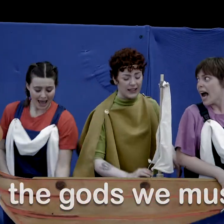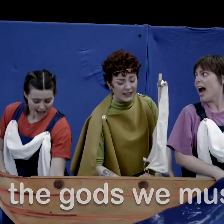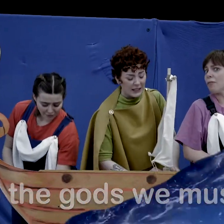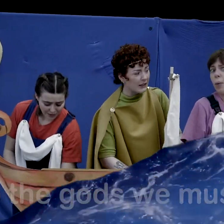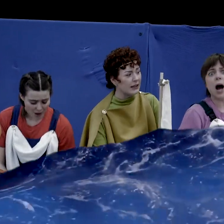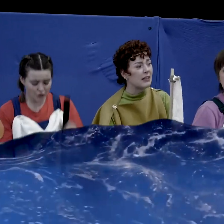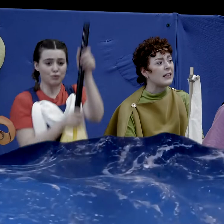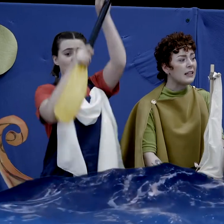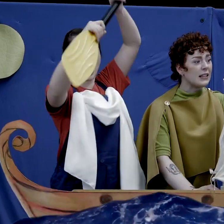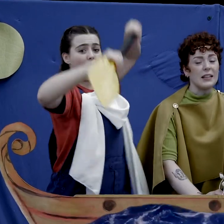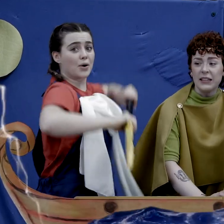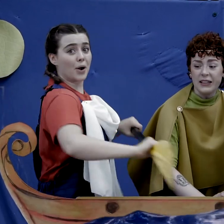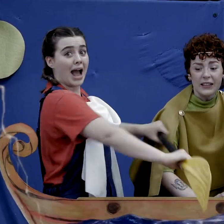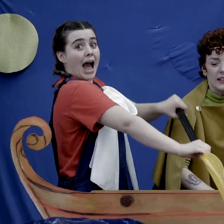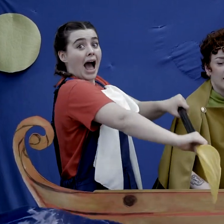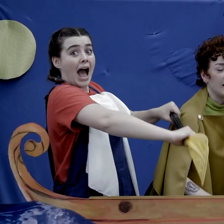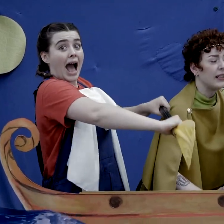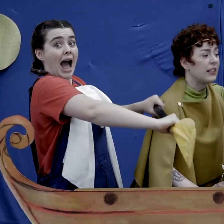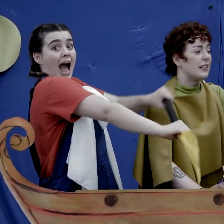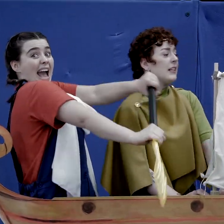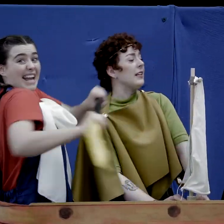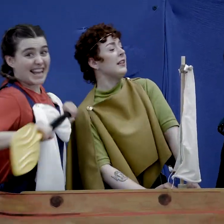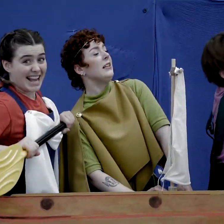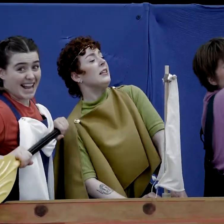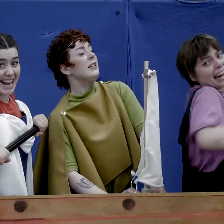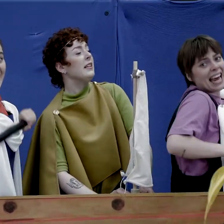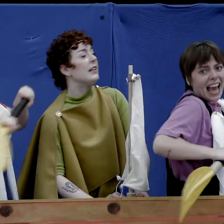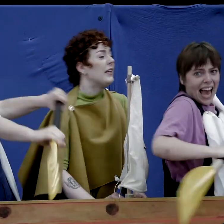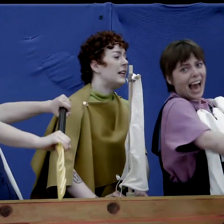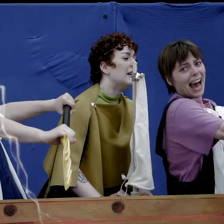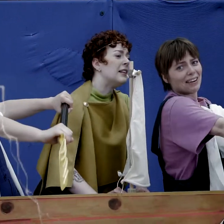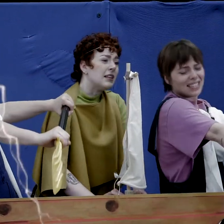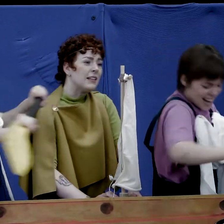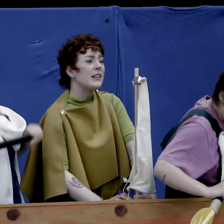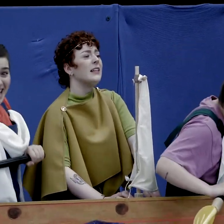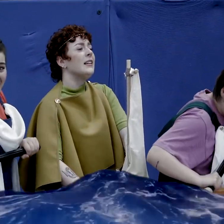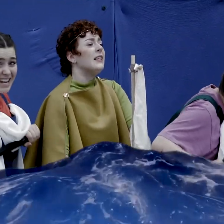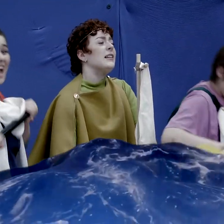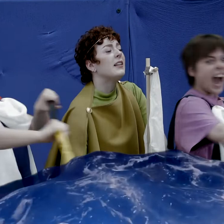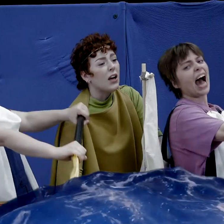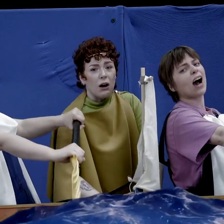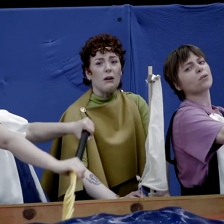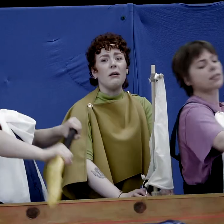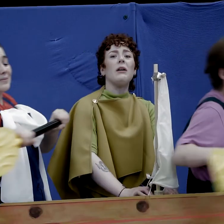EURY+AMPHI: Everyone, row! In, out, in, out.